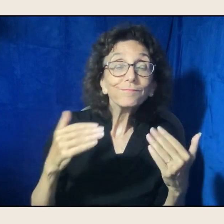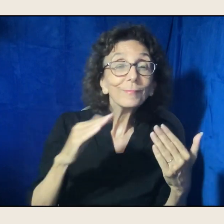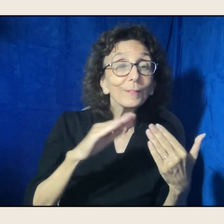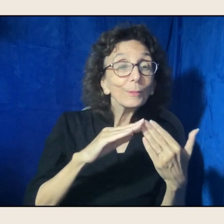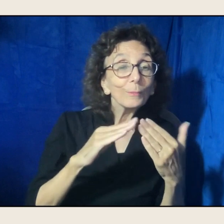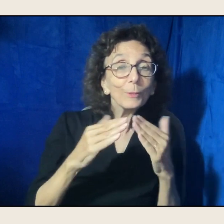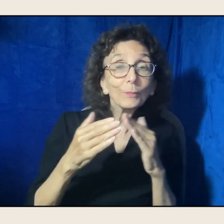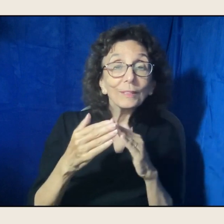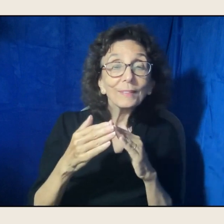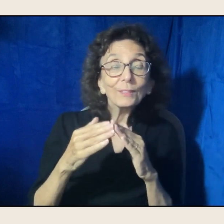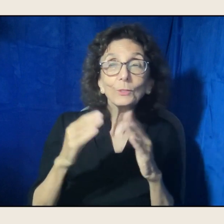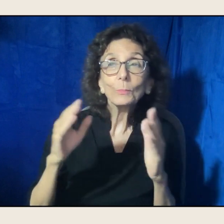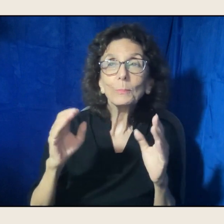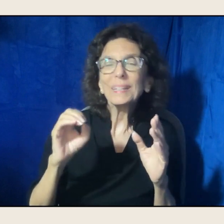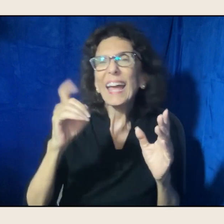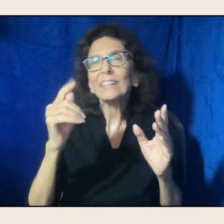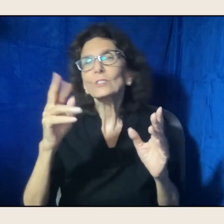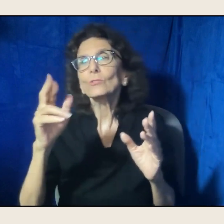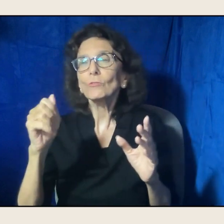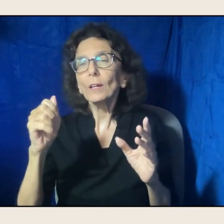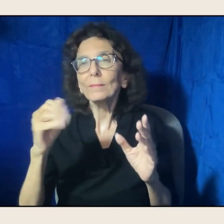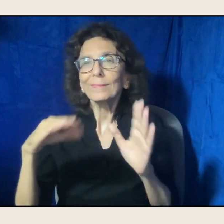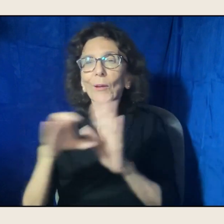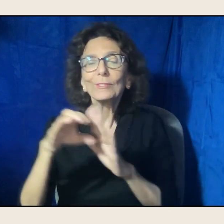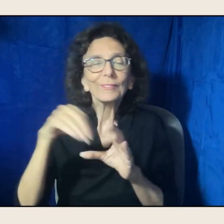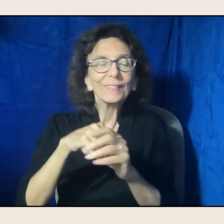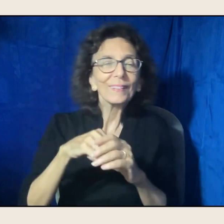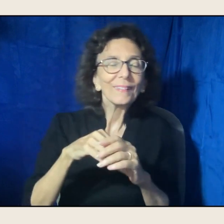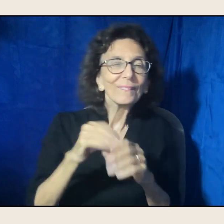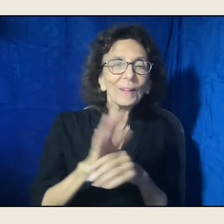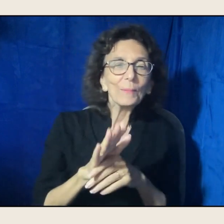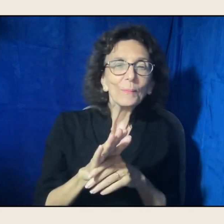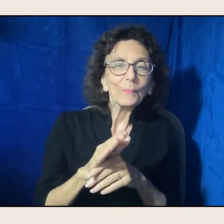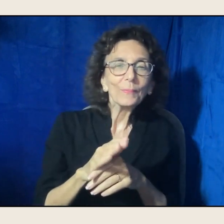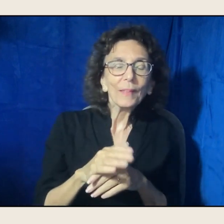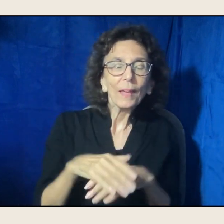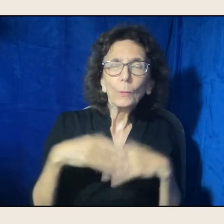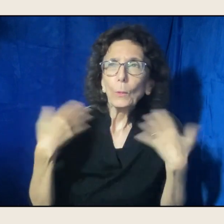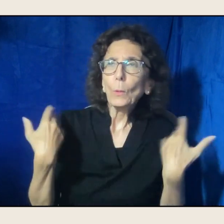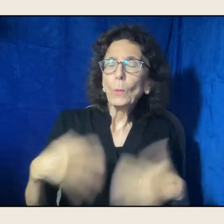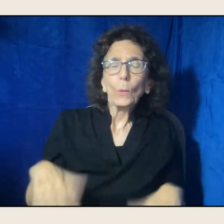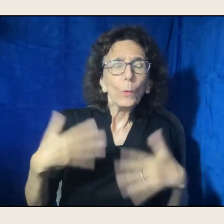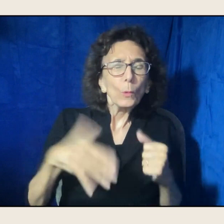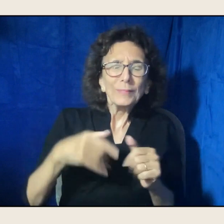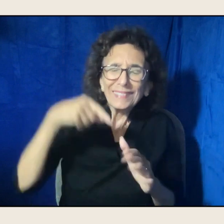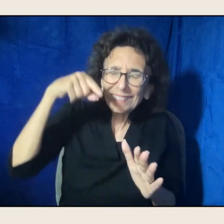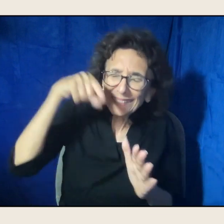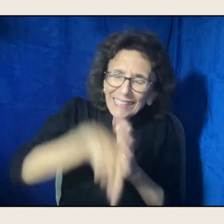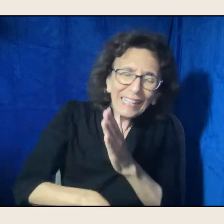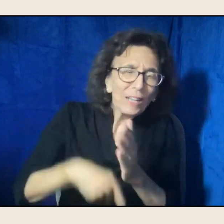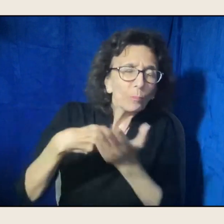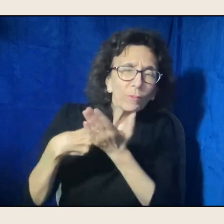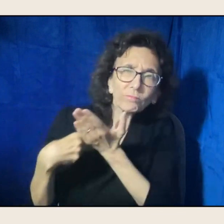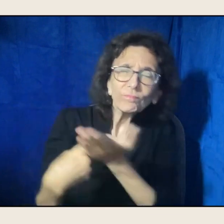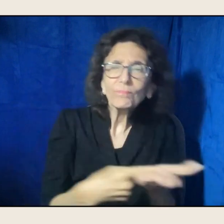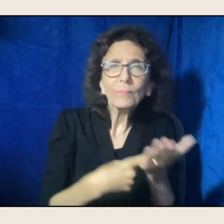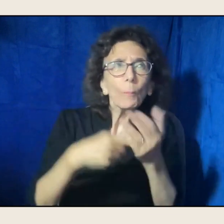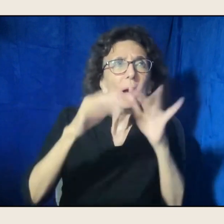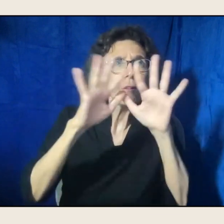And I mean, we were just having the most intense, kind of deep conversations about climate change and climate. And I'm like these,